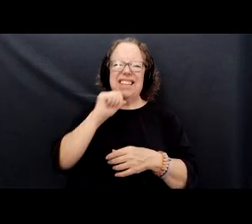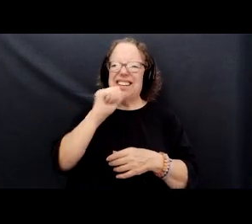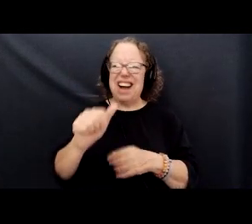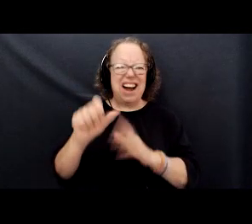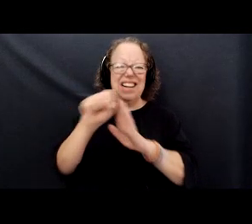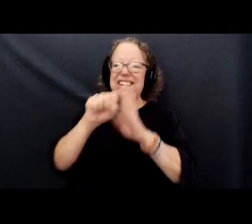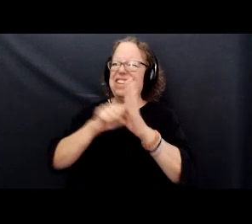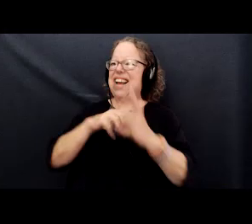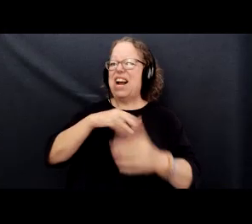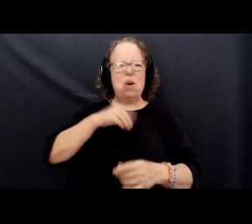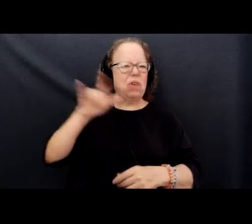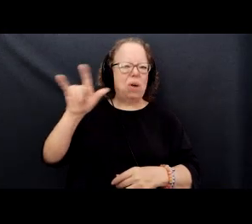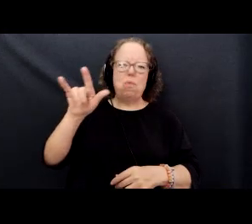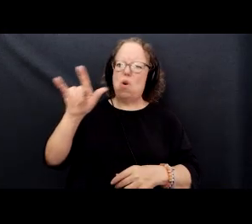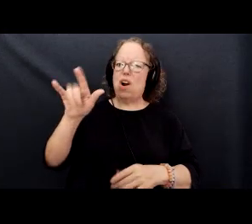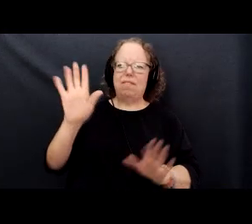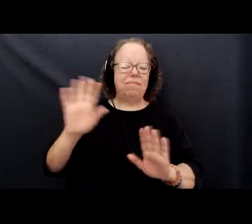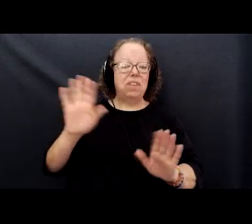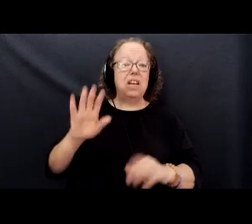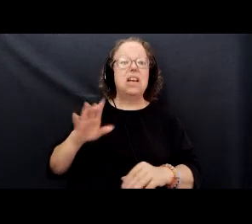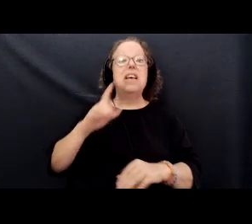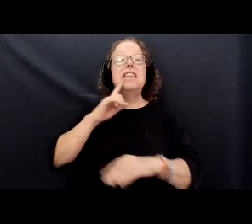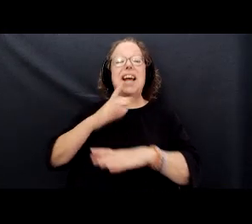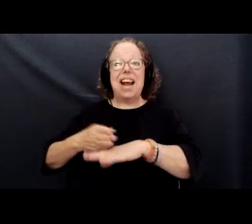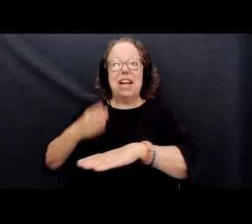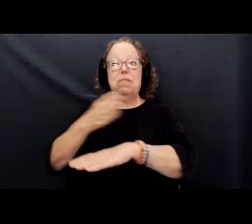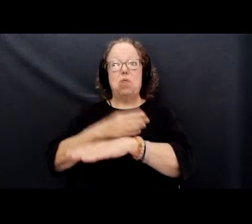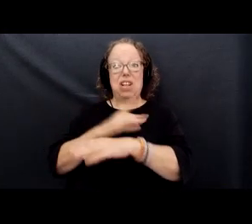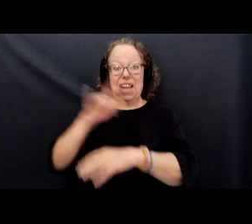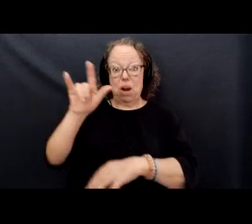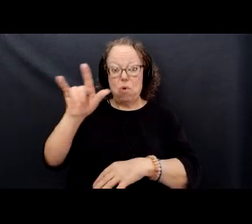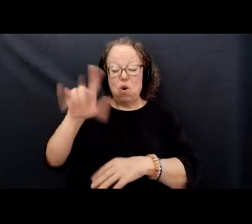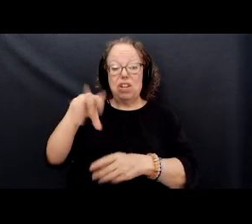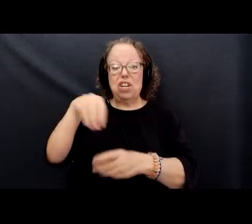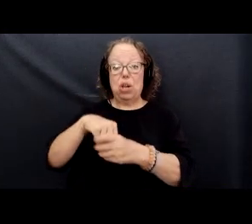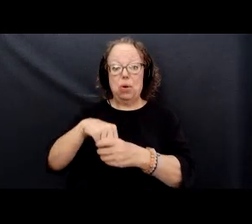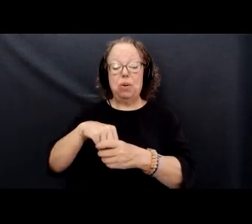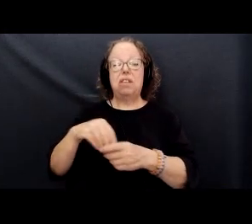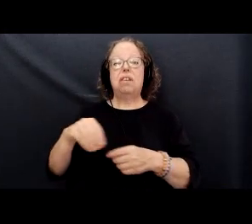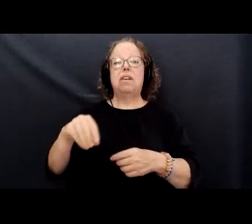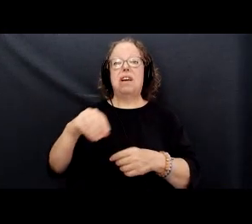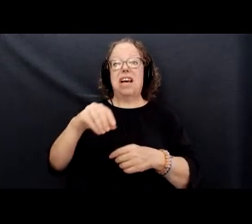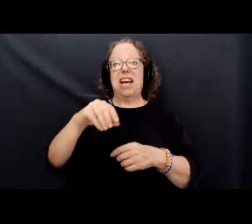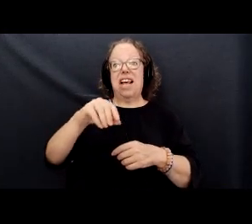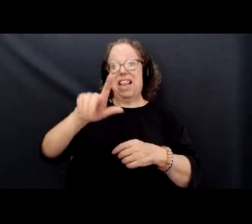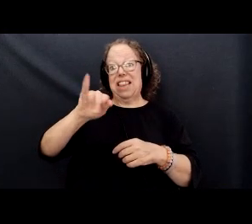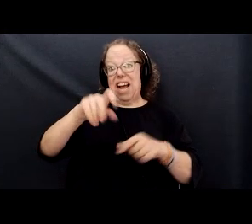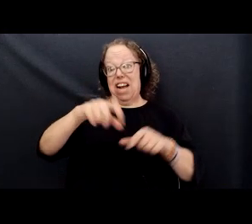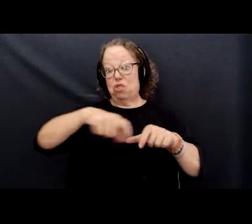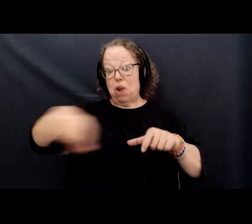airport. Enhancements in our airports include line striping and accessible parking spaces.